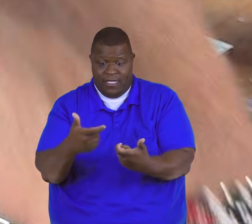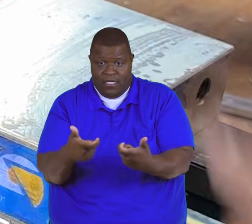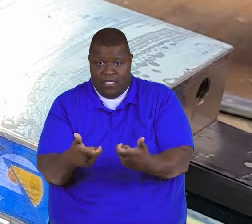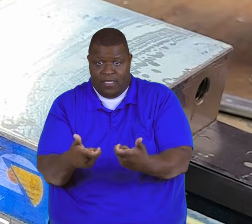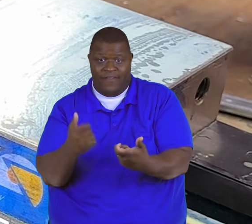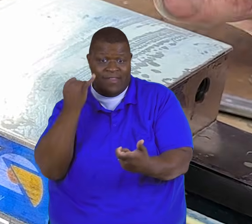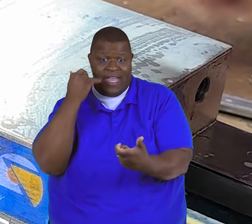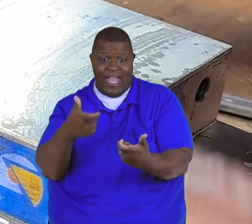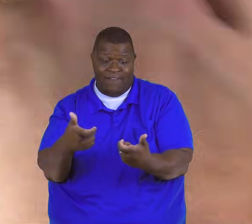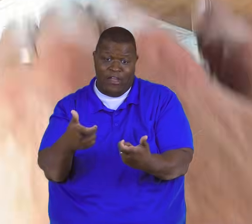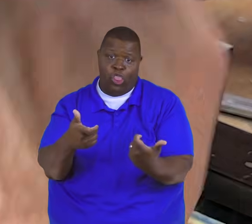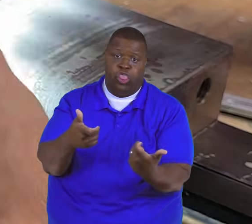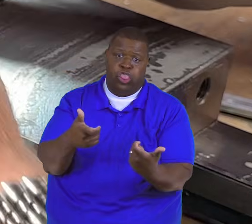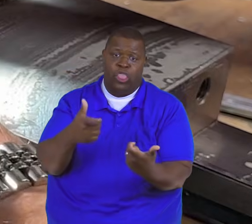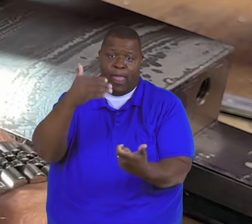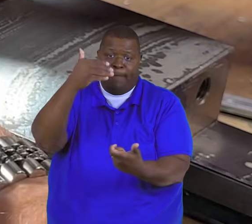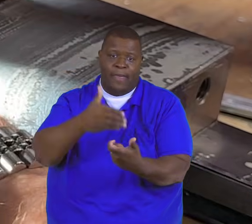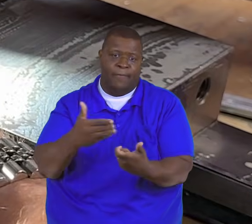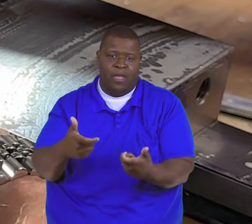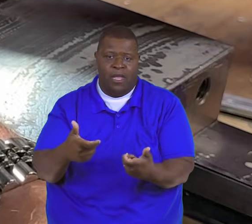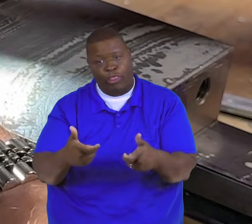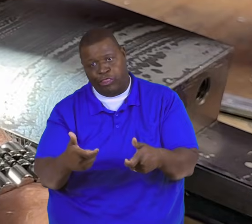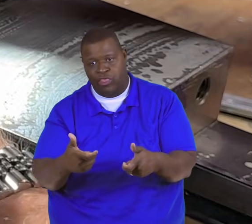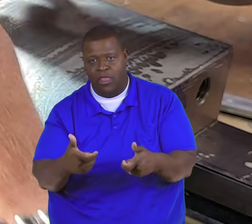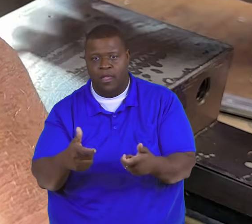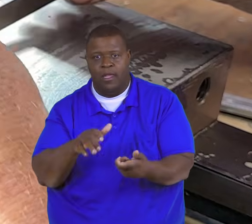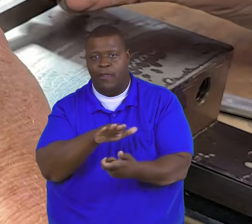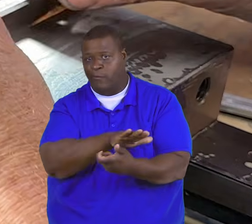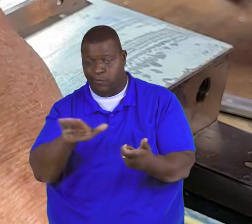'cause there's only one position in which they can both be level and that's when they're square to each other.